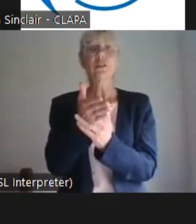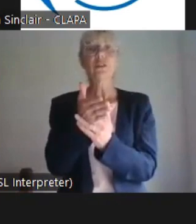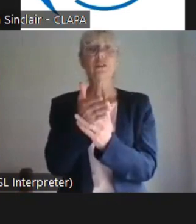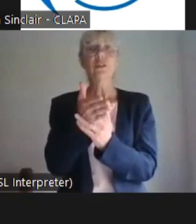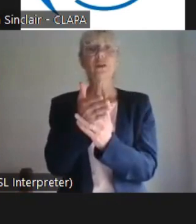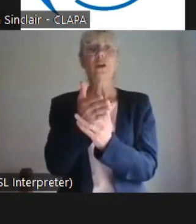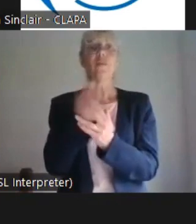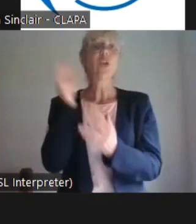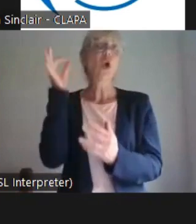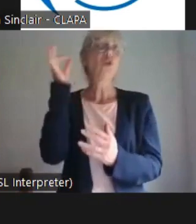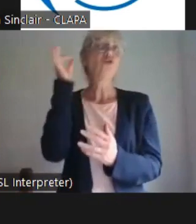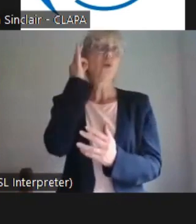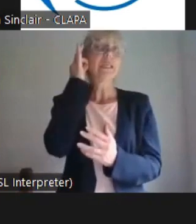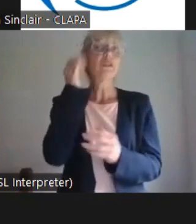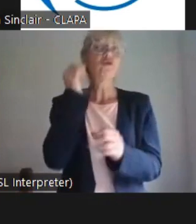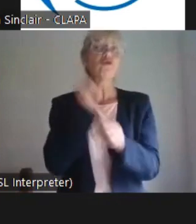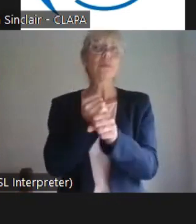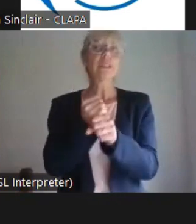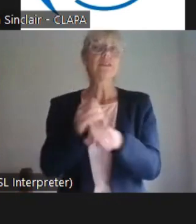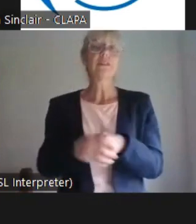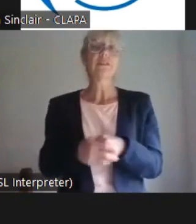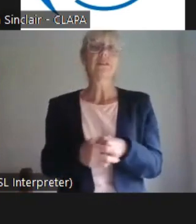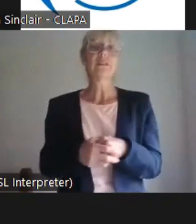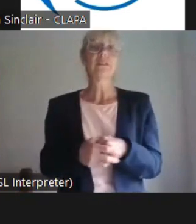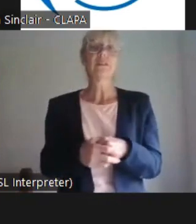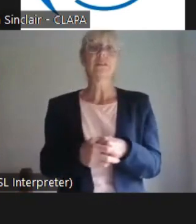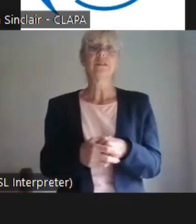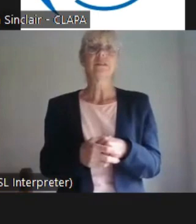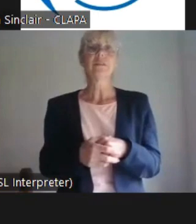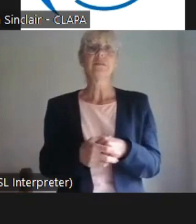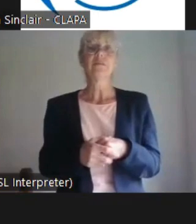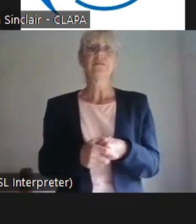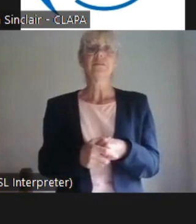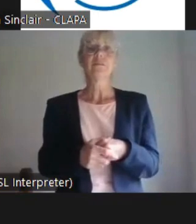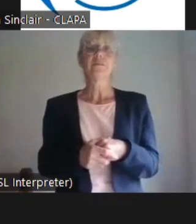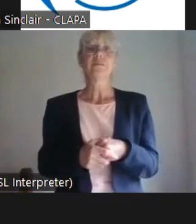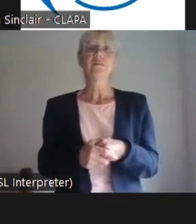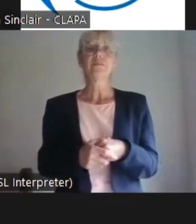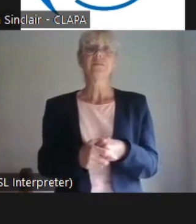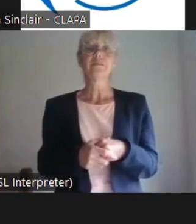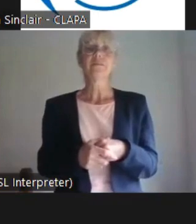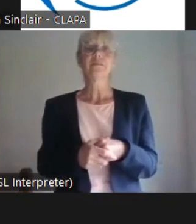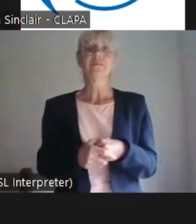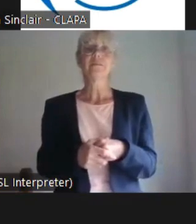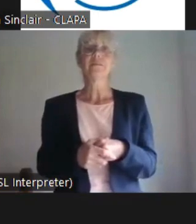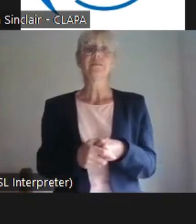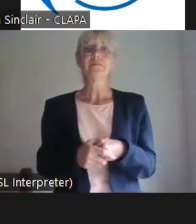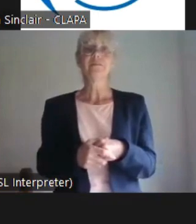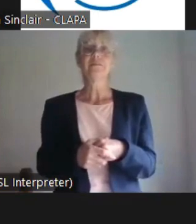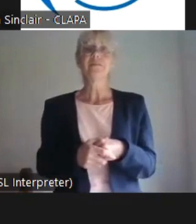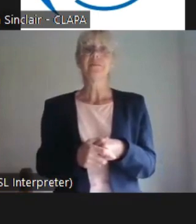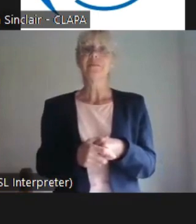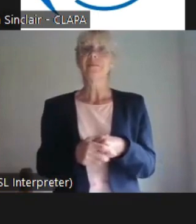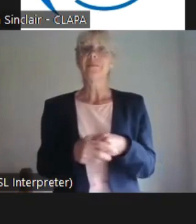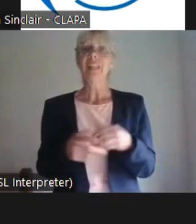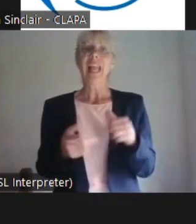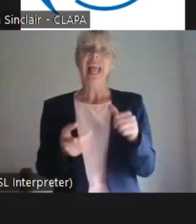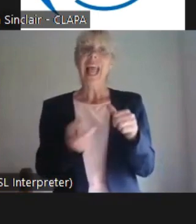the particular type of intervention I don't know whatever um Amy do you have any suggestions or